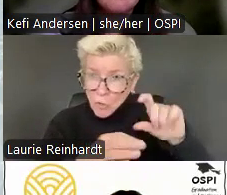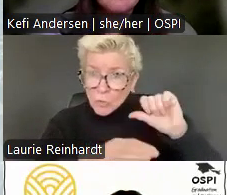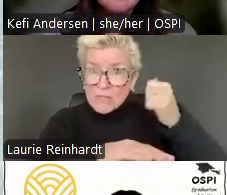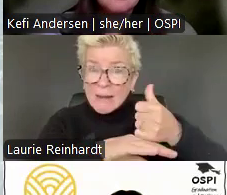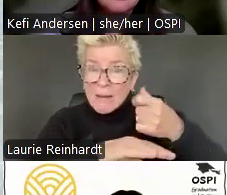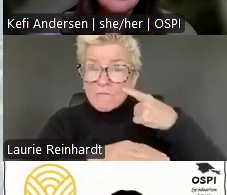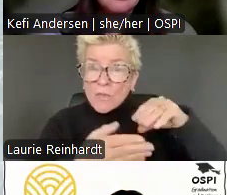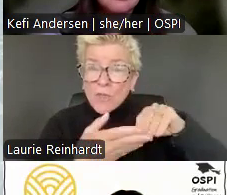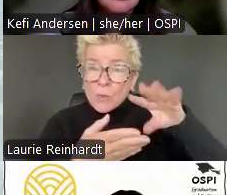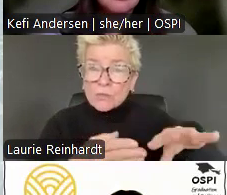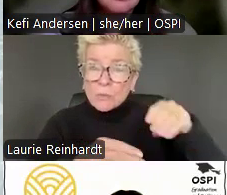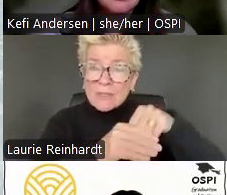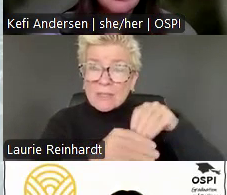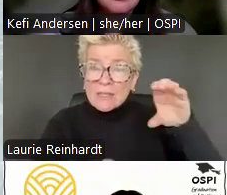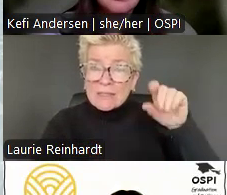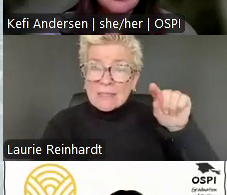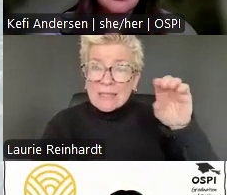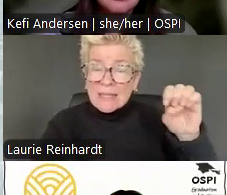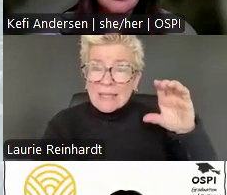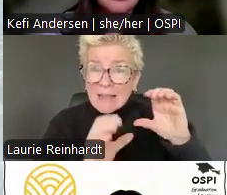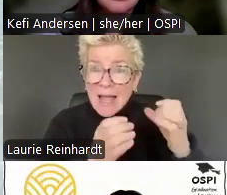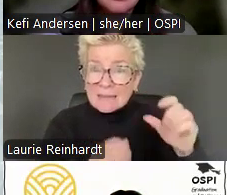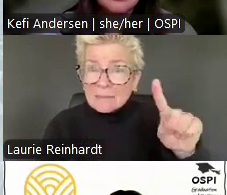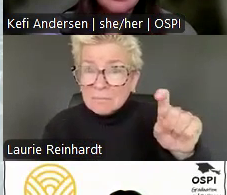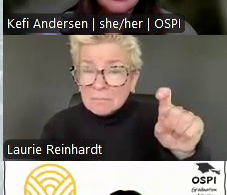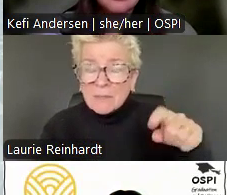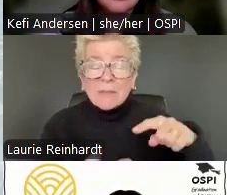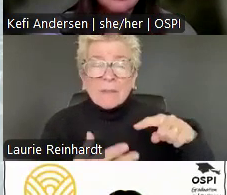a CTE class? Does that student know what their accommodations are and how